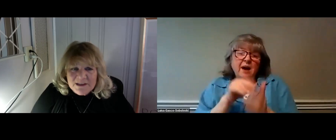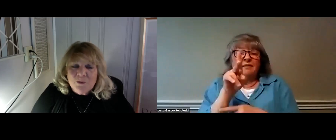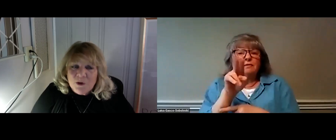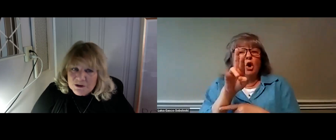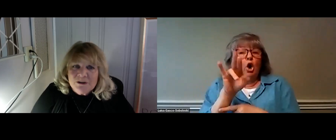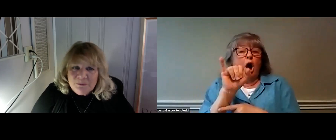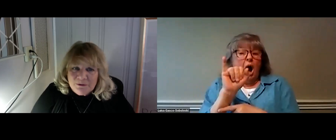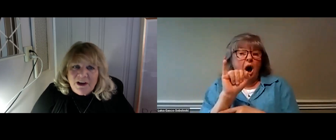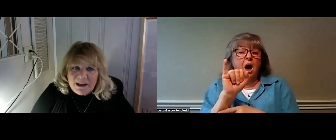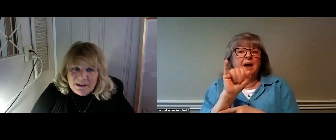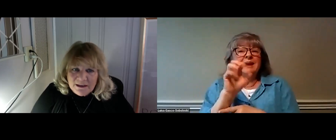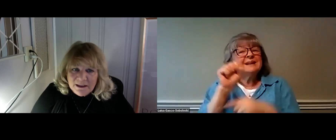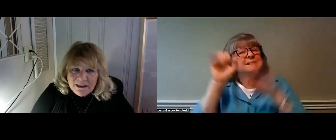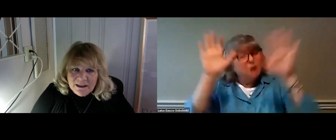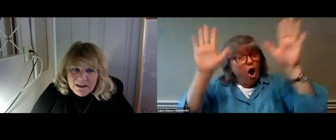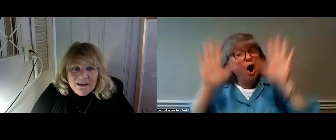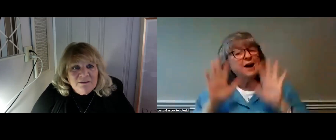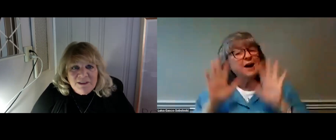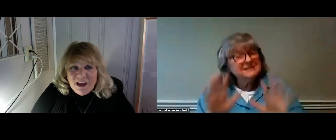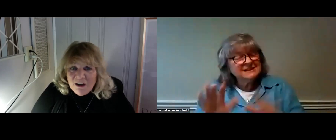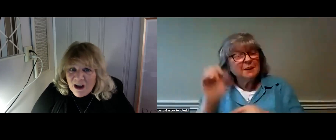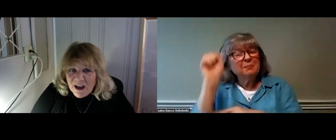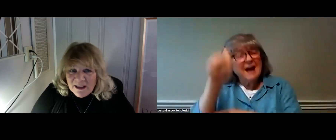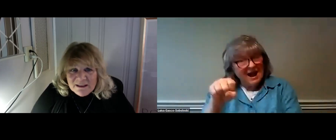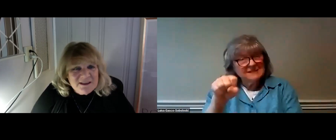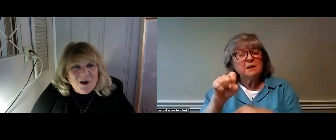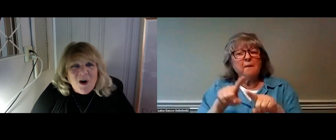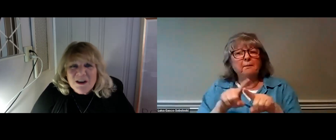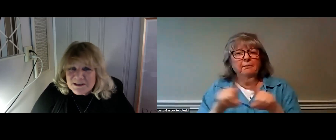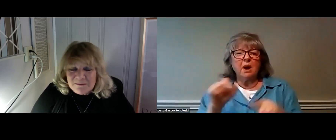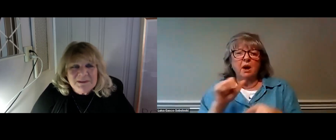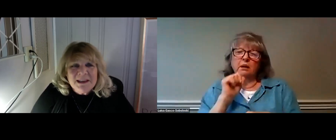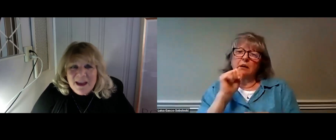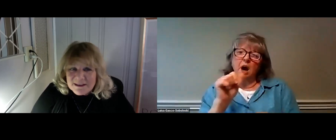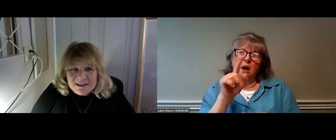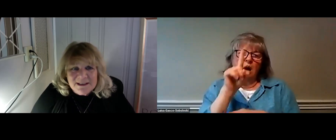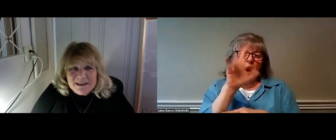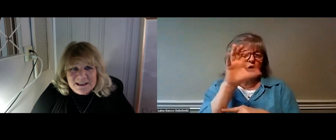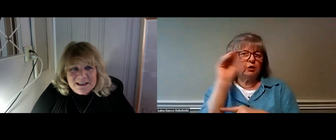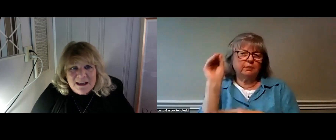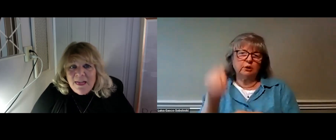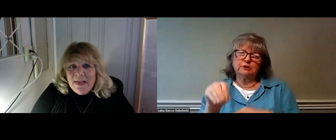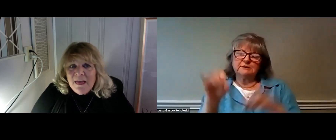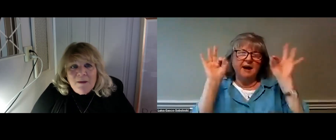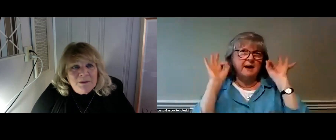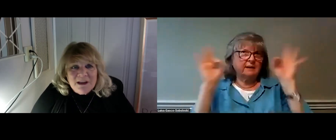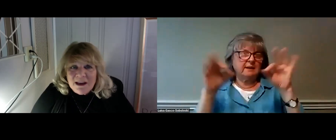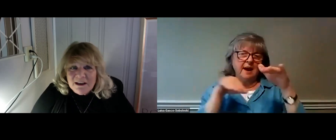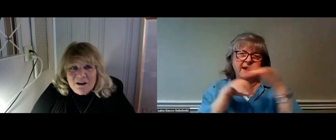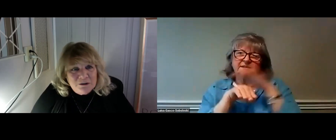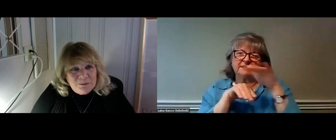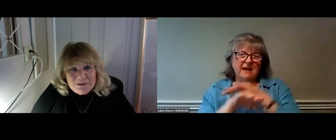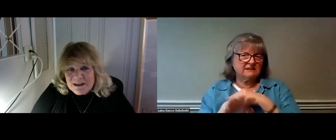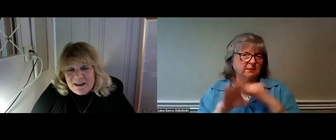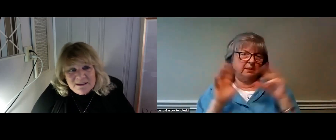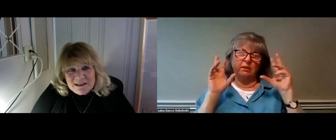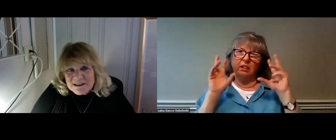what you should provide. VRI is awesome, yes it is, but not a 100% successful